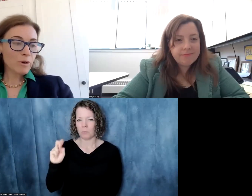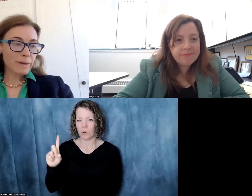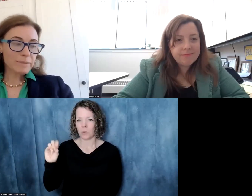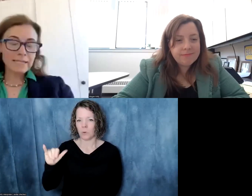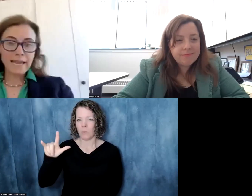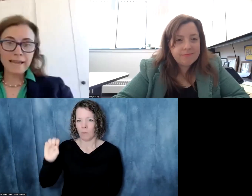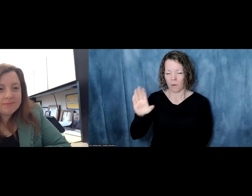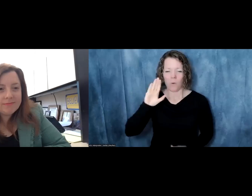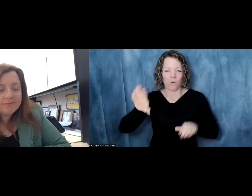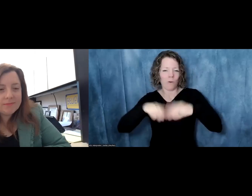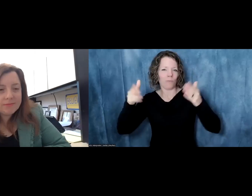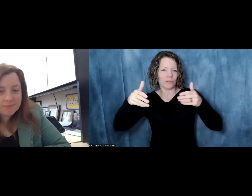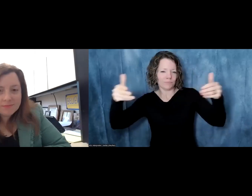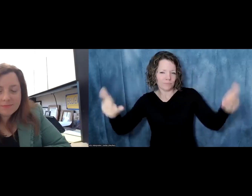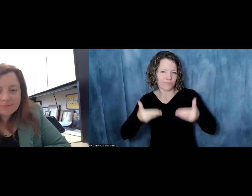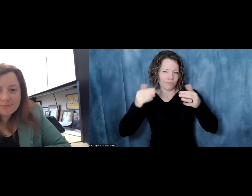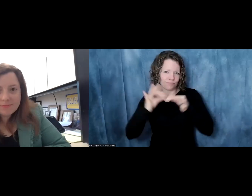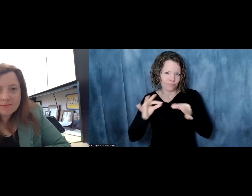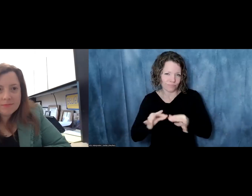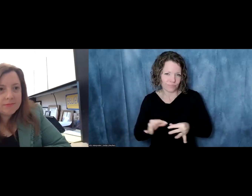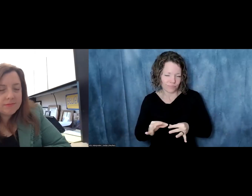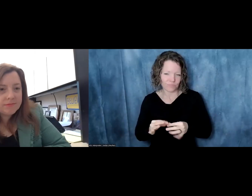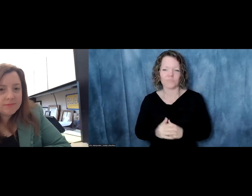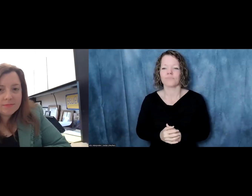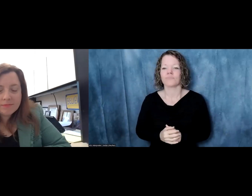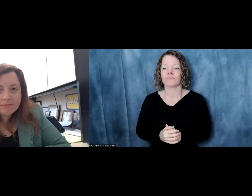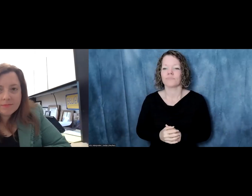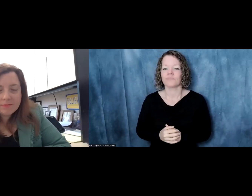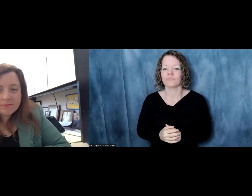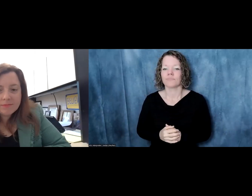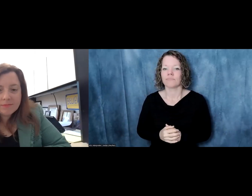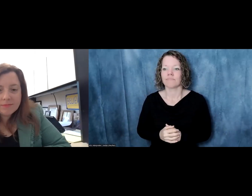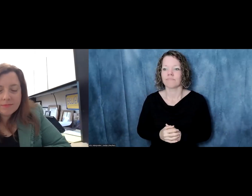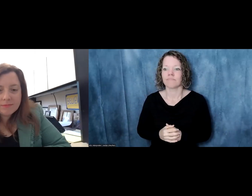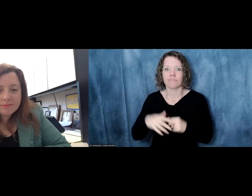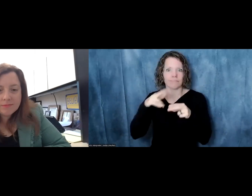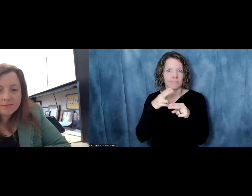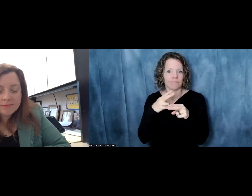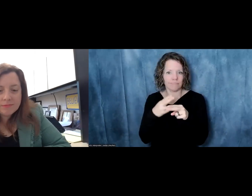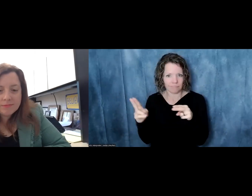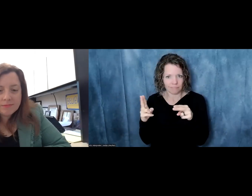program today, but before doing so we would like to take some time to highlight the notable